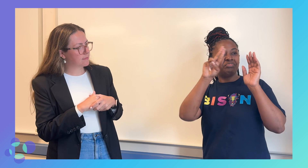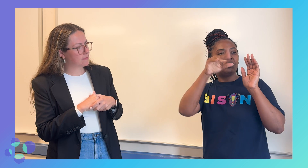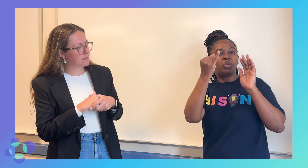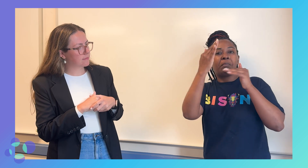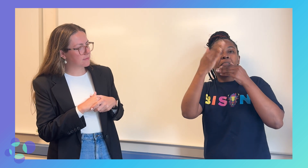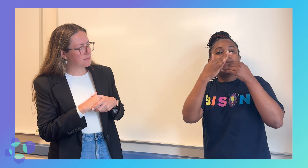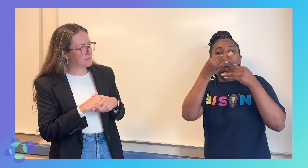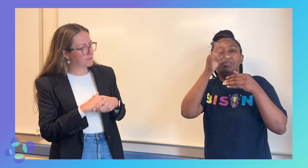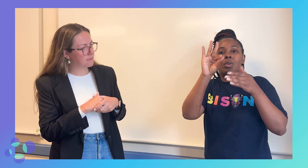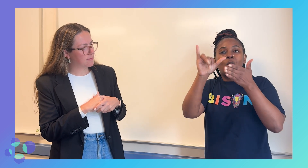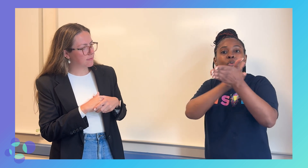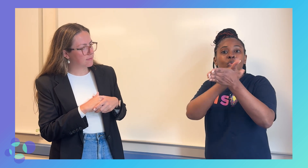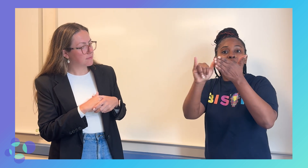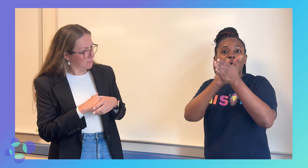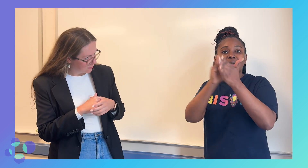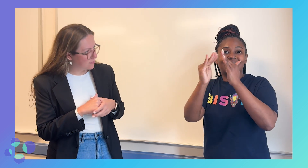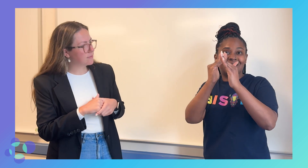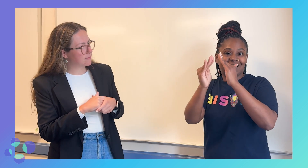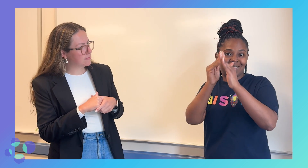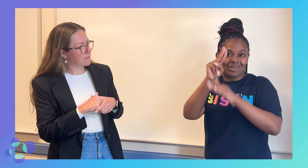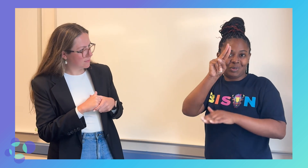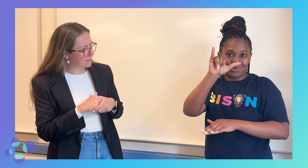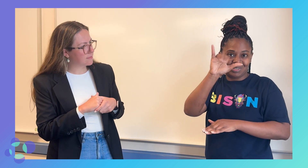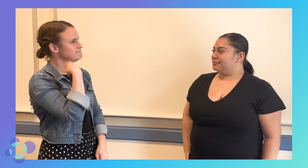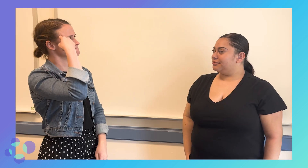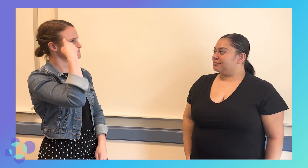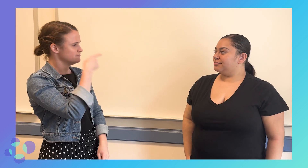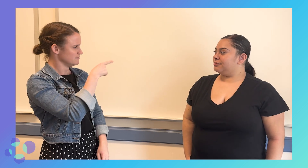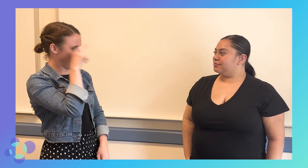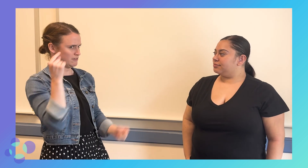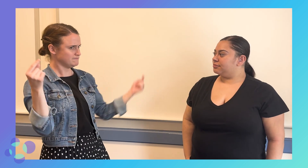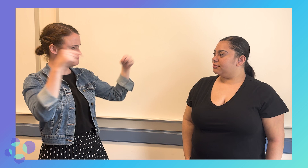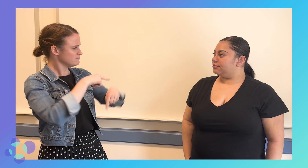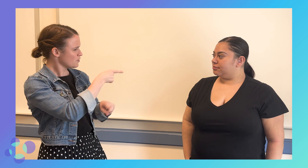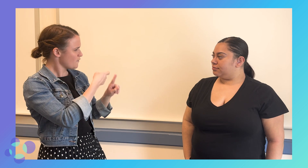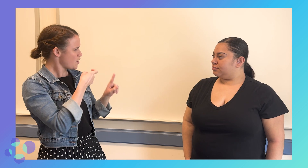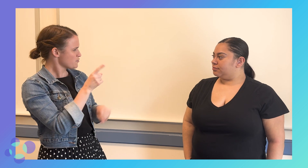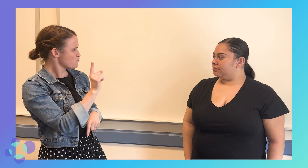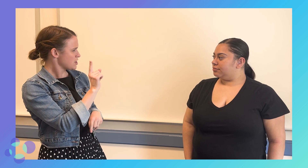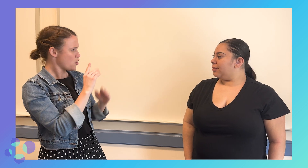New Jersey is near New York City. I'm curious, did you come here to Gallaudet? Where do you come from?